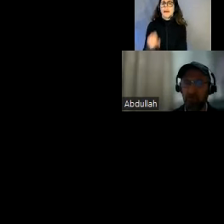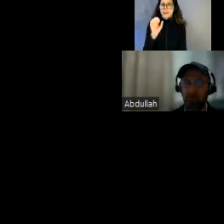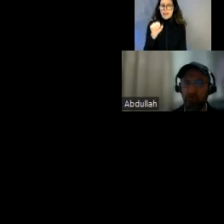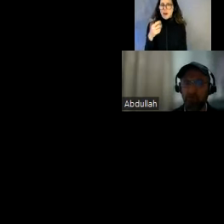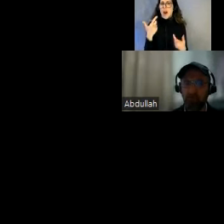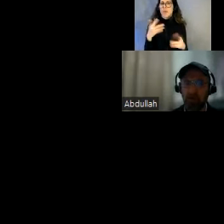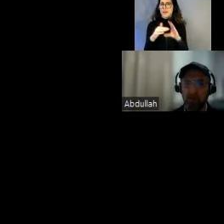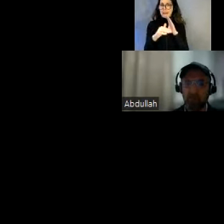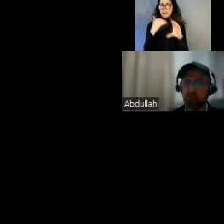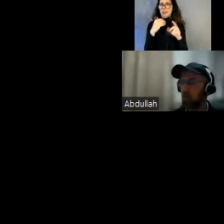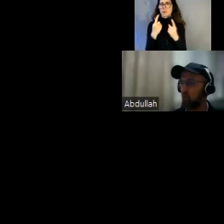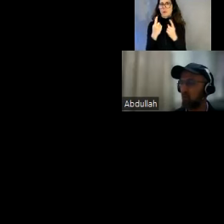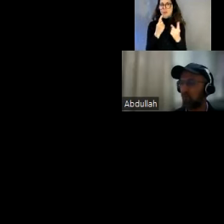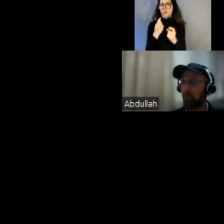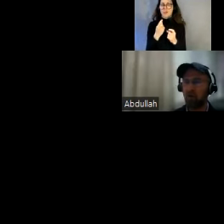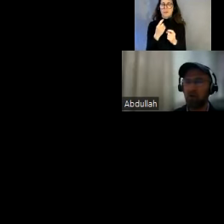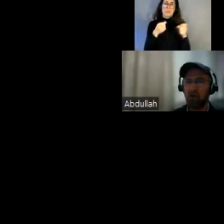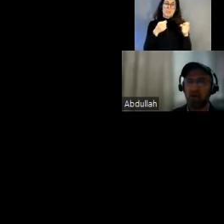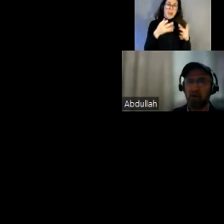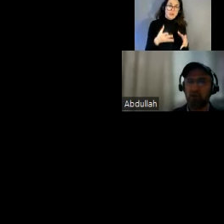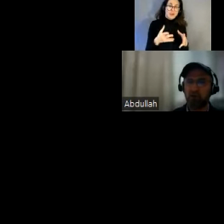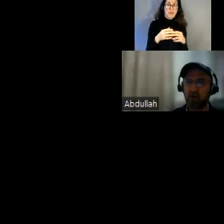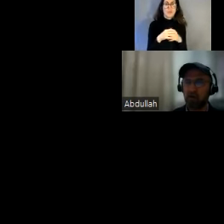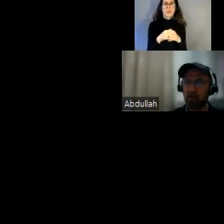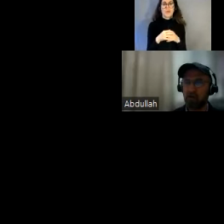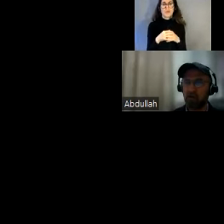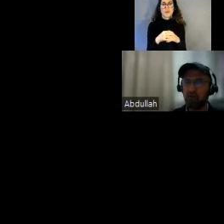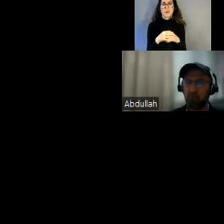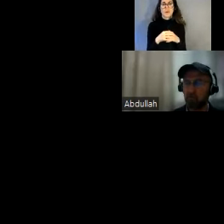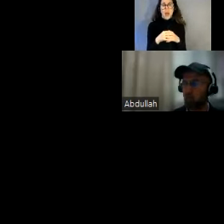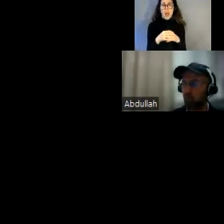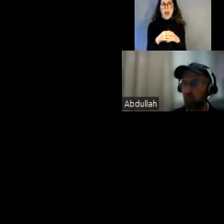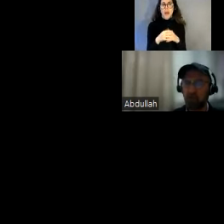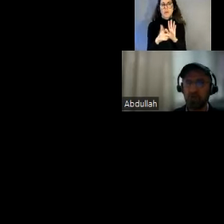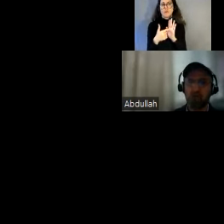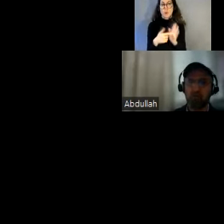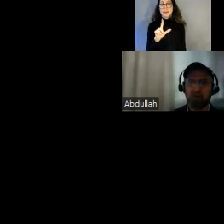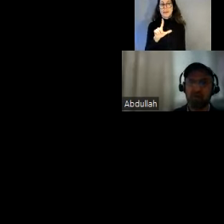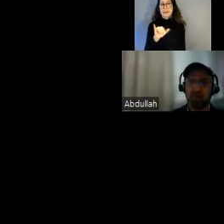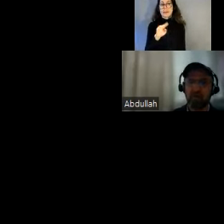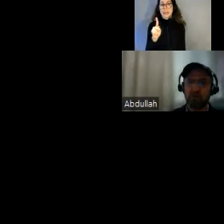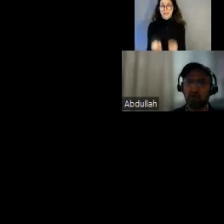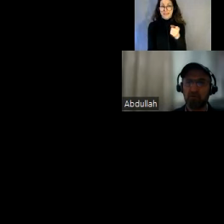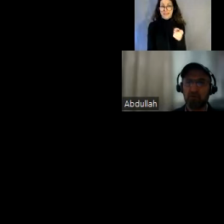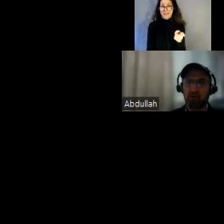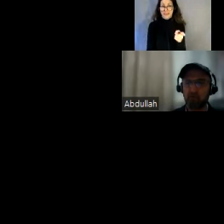We have received these questions as well by email from some